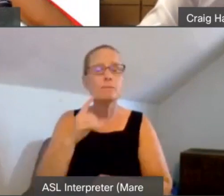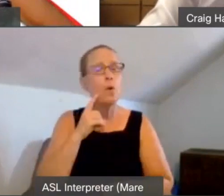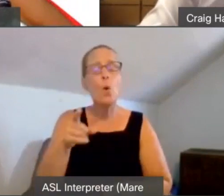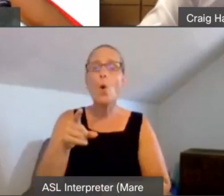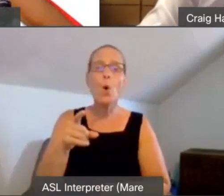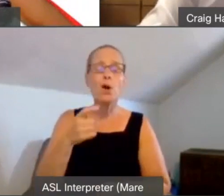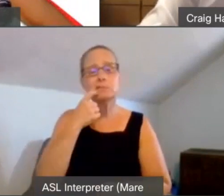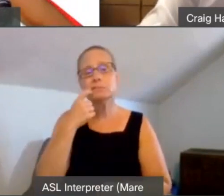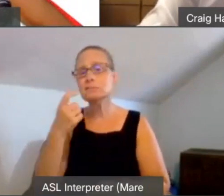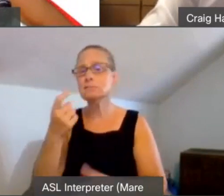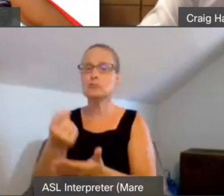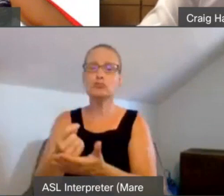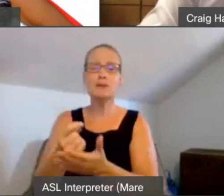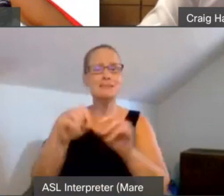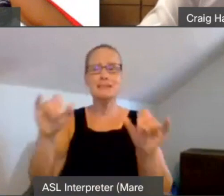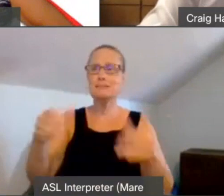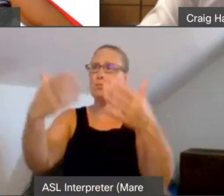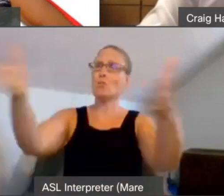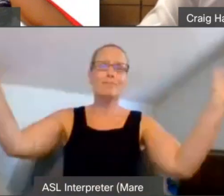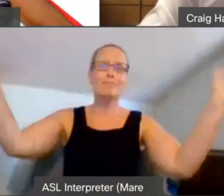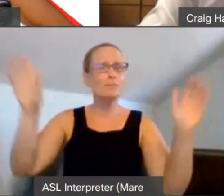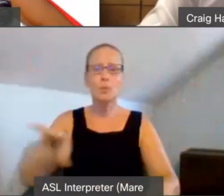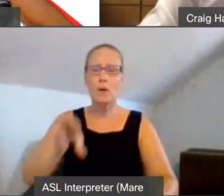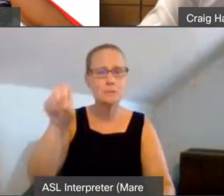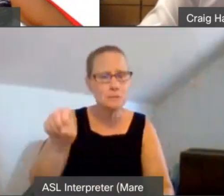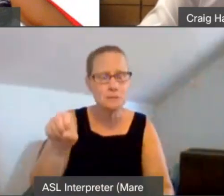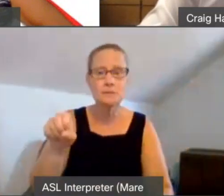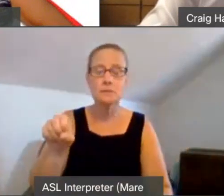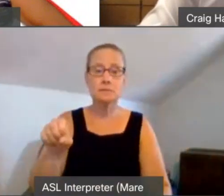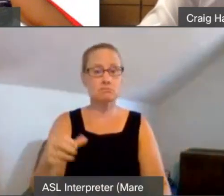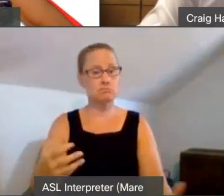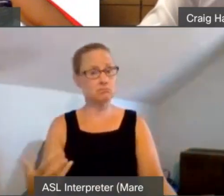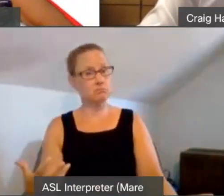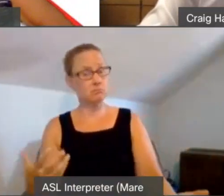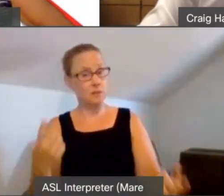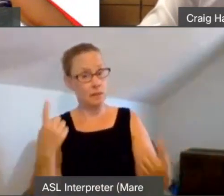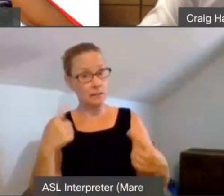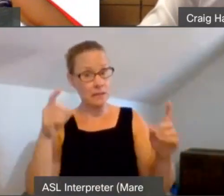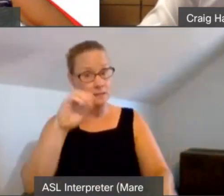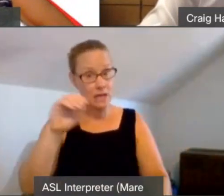system generally in this country. That there are much lower success rates among certain racial